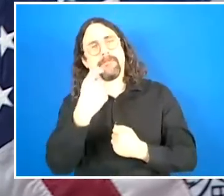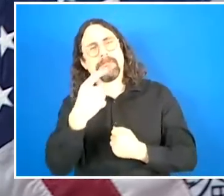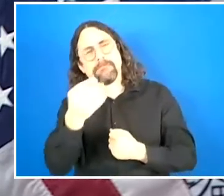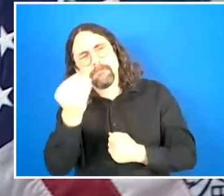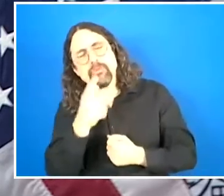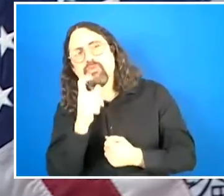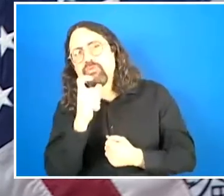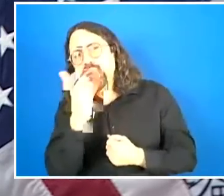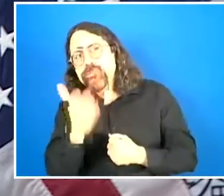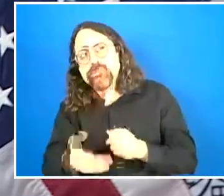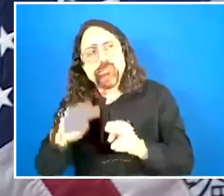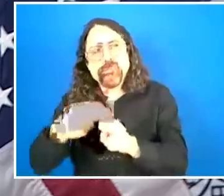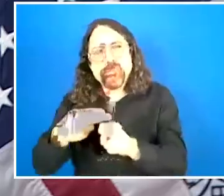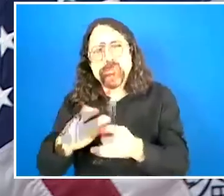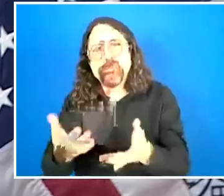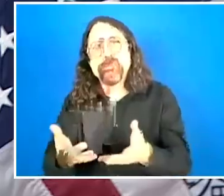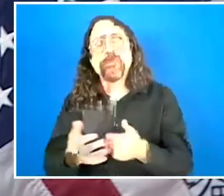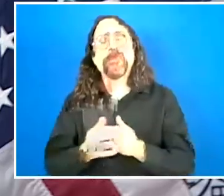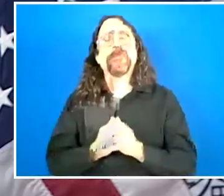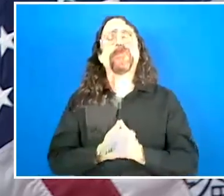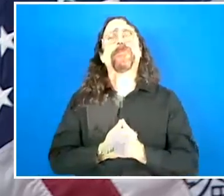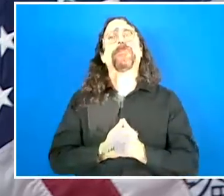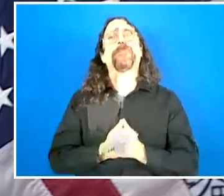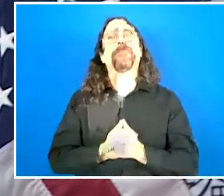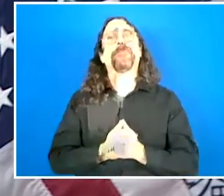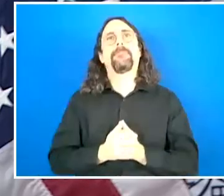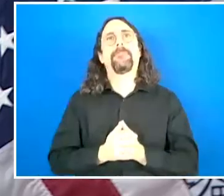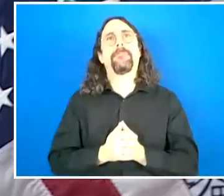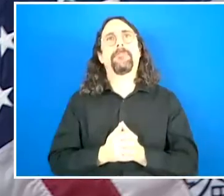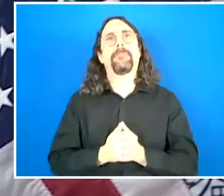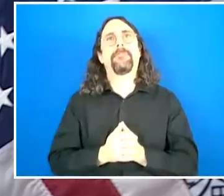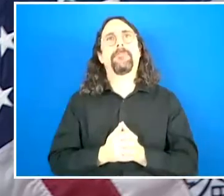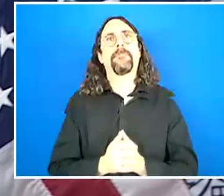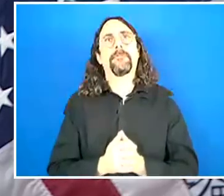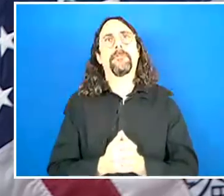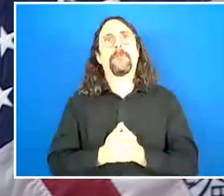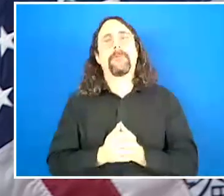THE OUTLET OF THE